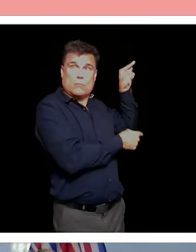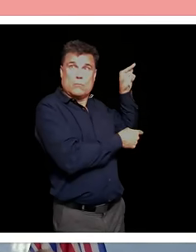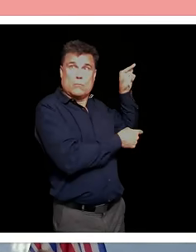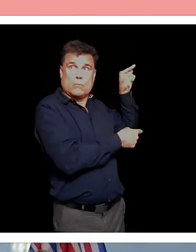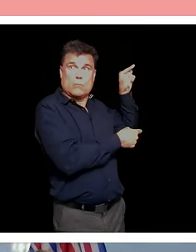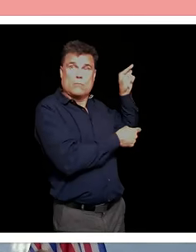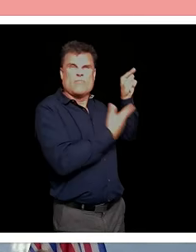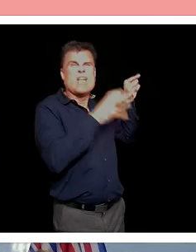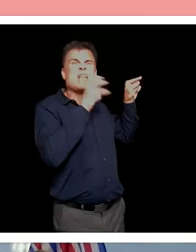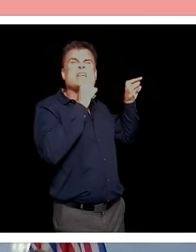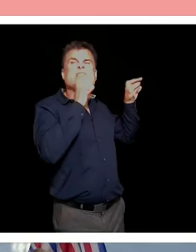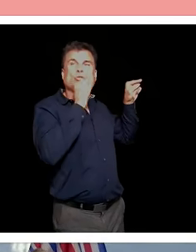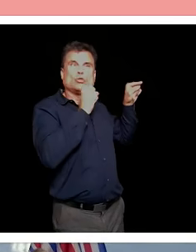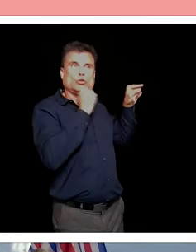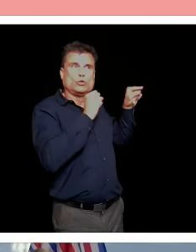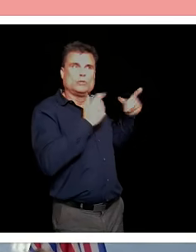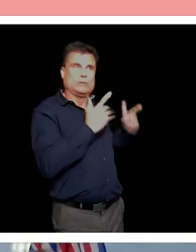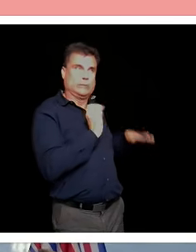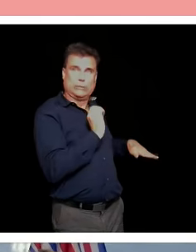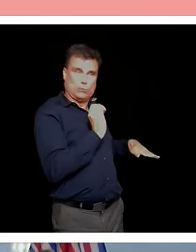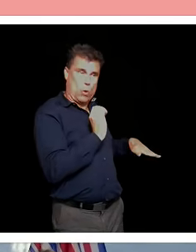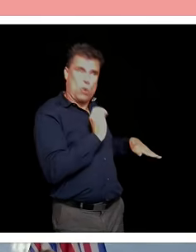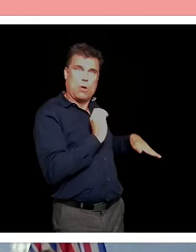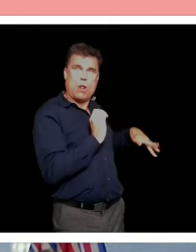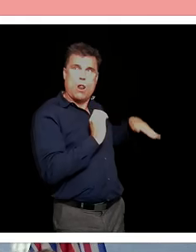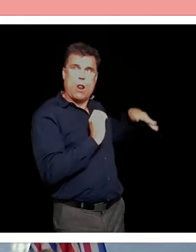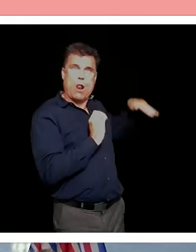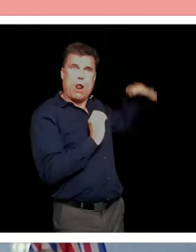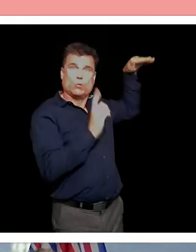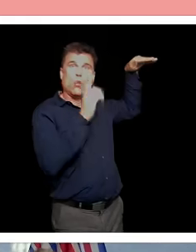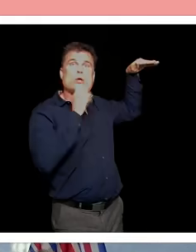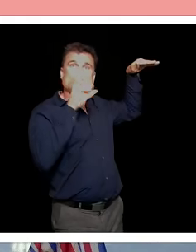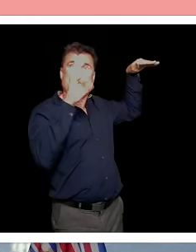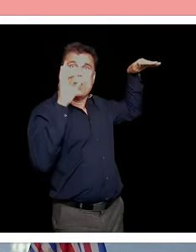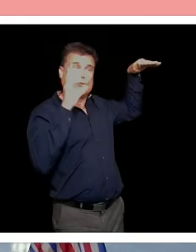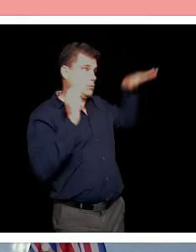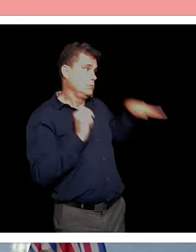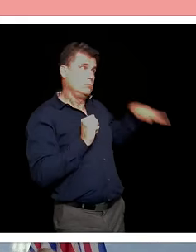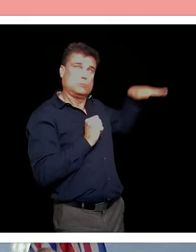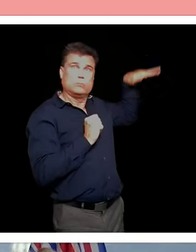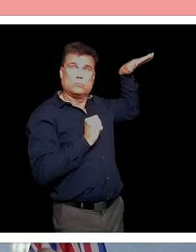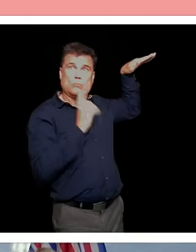and what we see when we are developing our response to COVID-19.